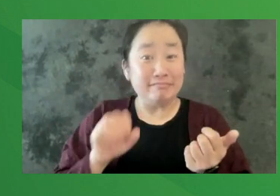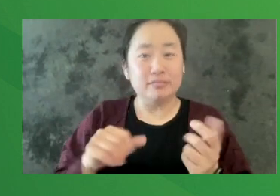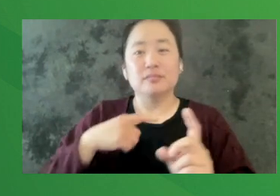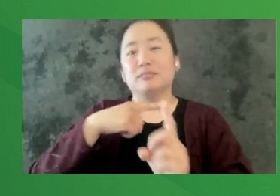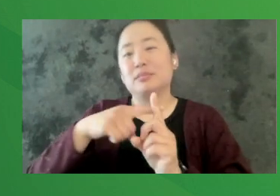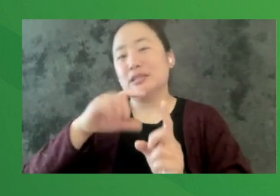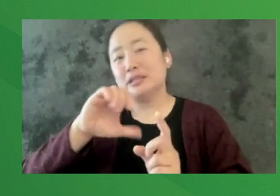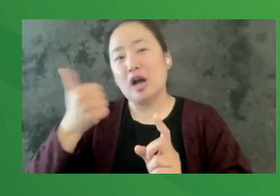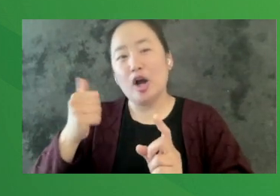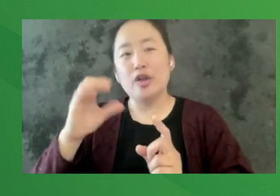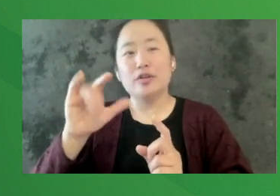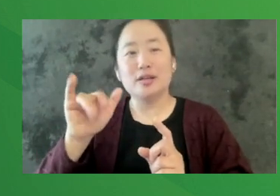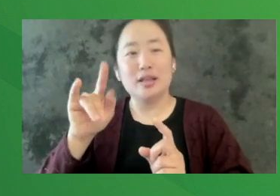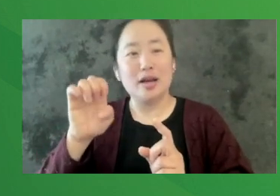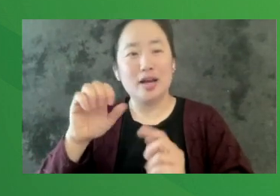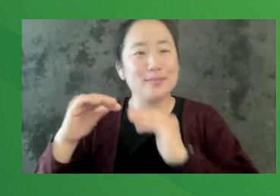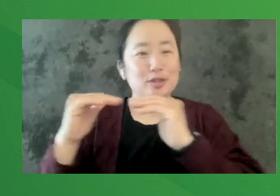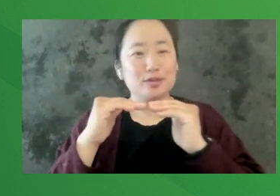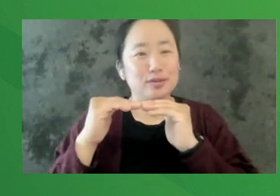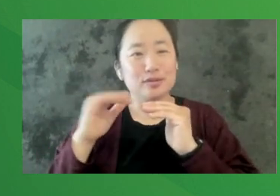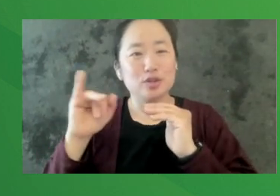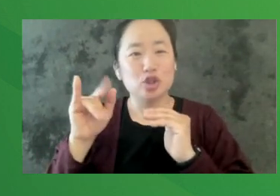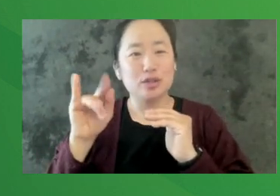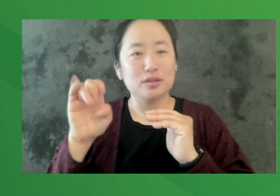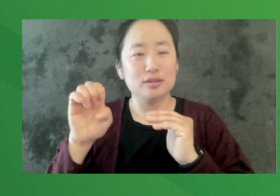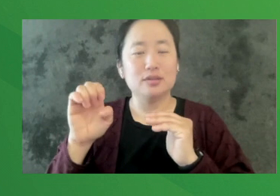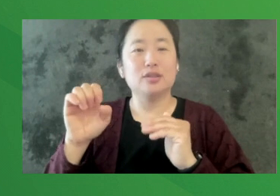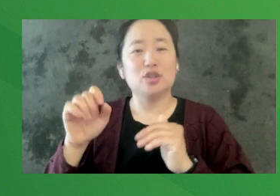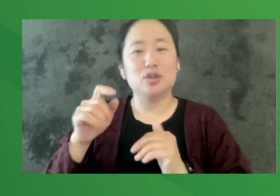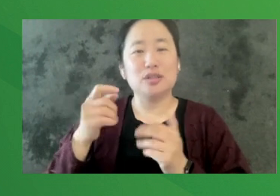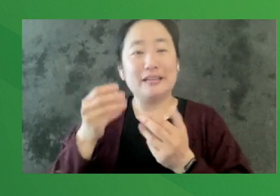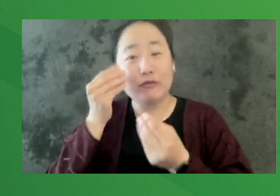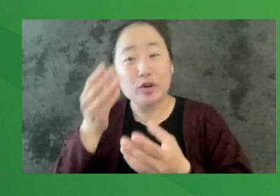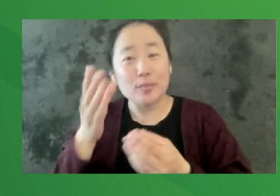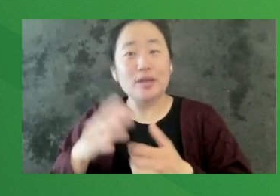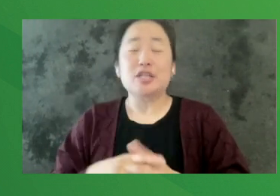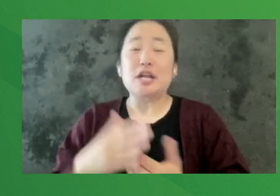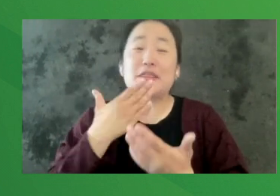resources and other things. And I really thank you for being here and for all that